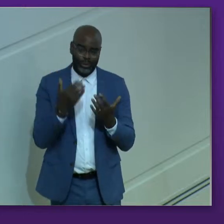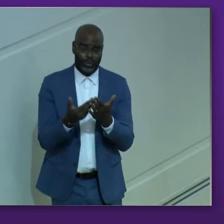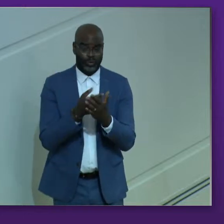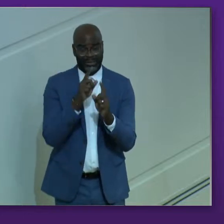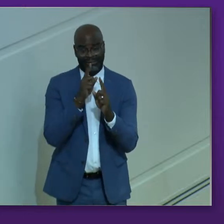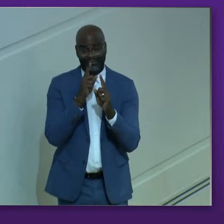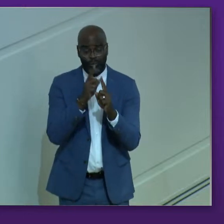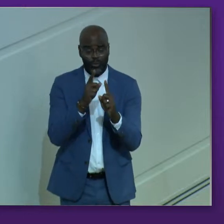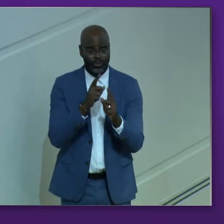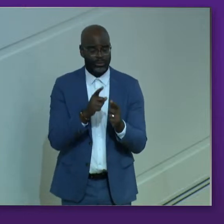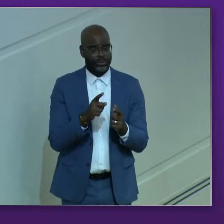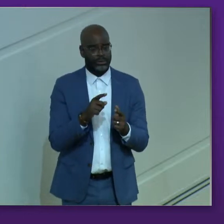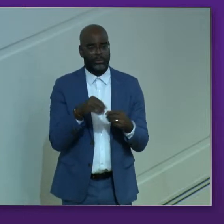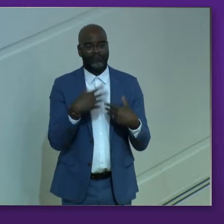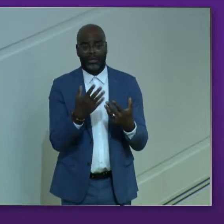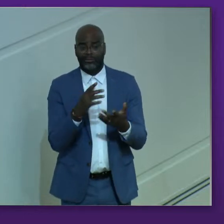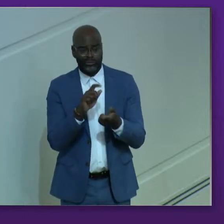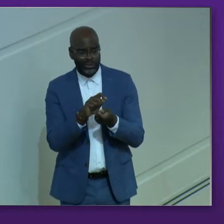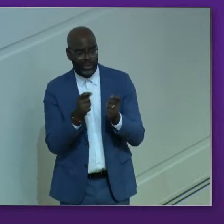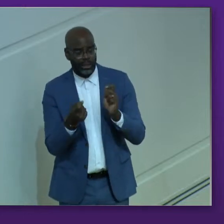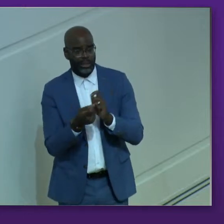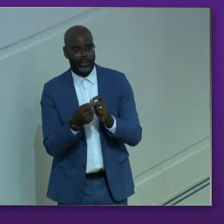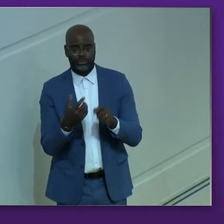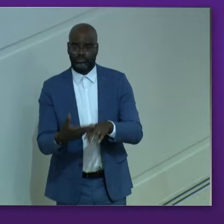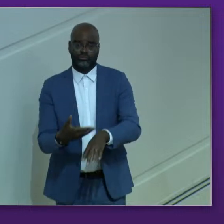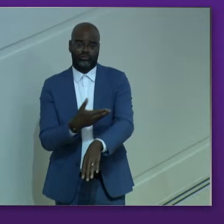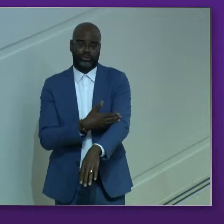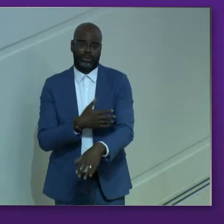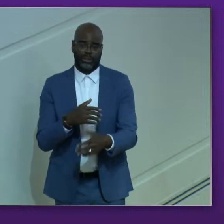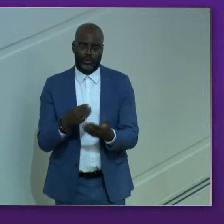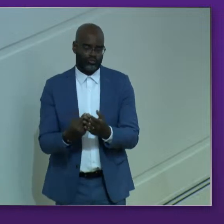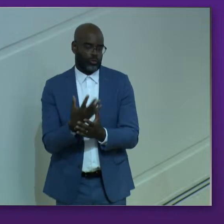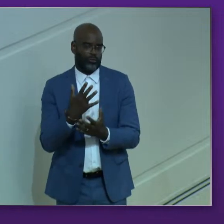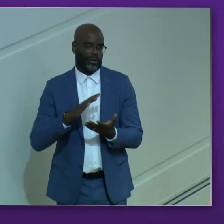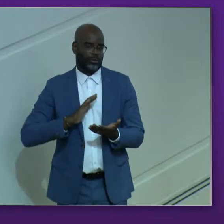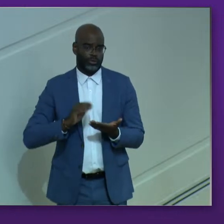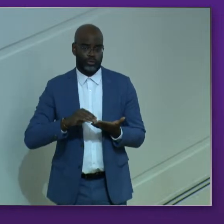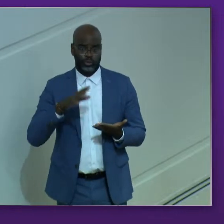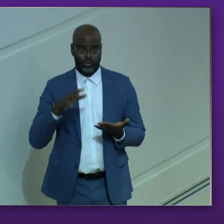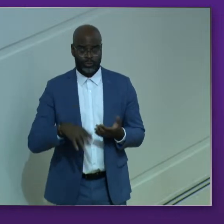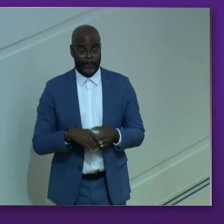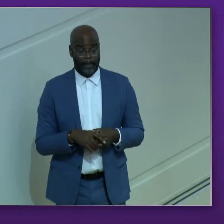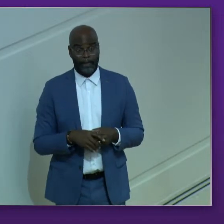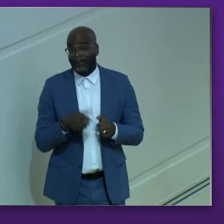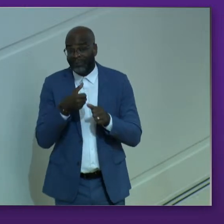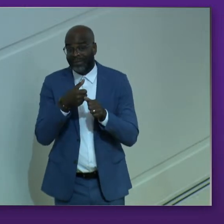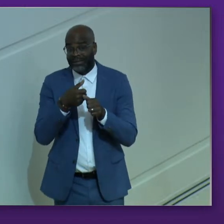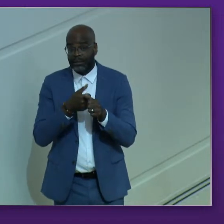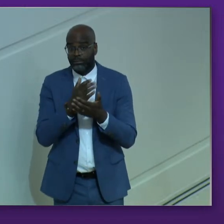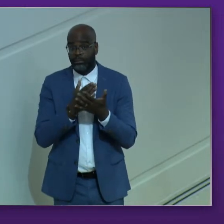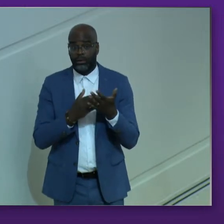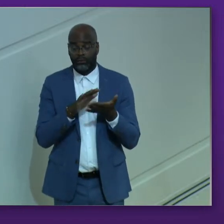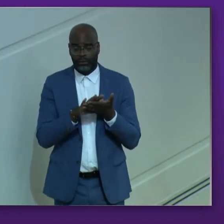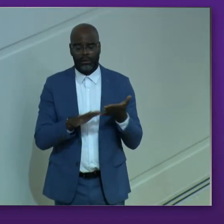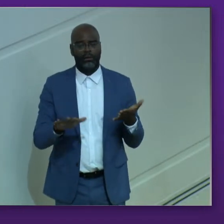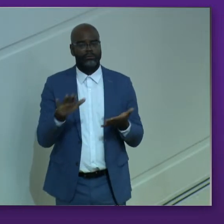HAVE LEARNED SO MUCH ABOUT OUR INSTITUTION HOW IT WORKS AND ALL THE GREAT THINGS THIS